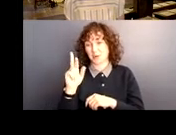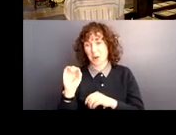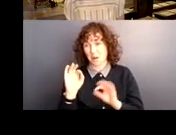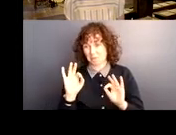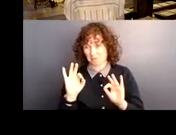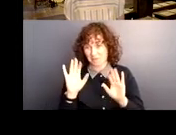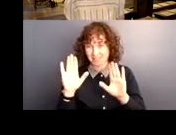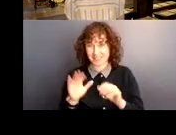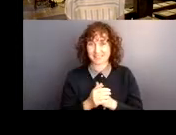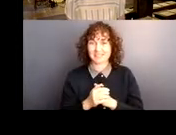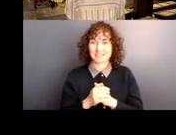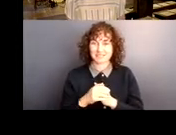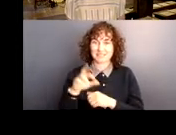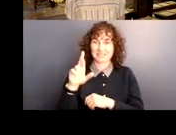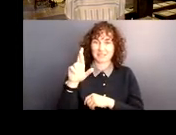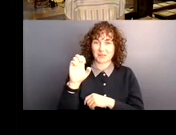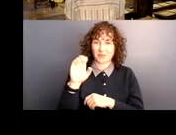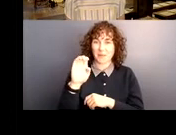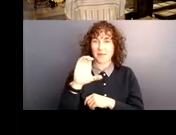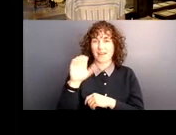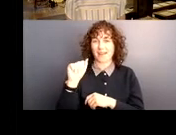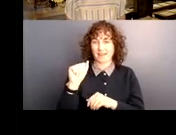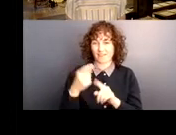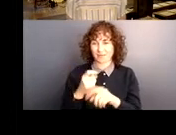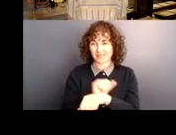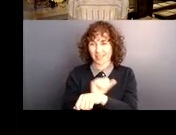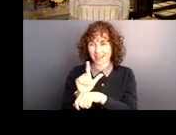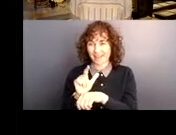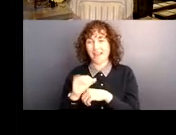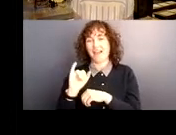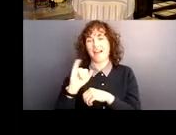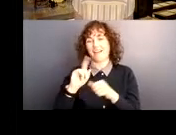Rebecca from slide out first concert "Lake Street Dive" Wow.